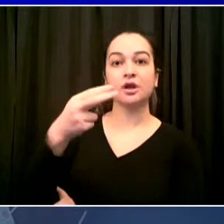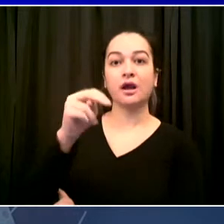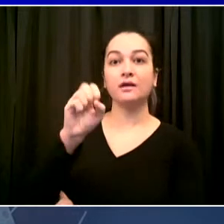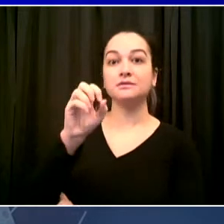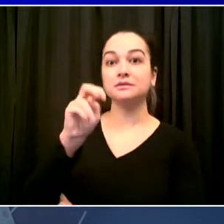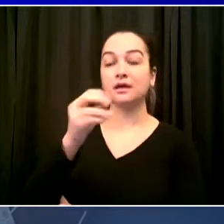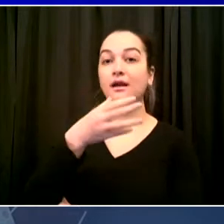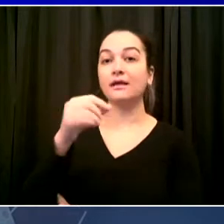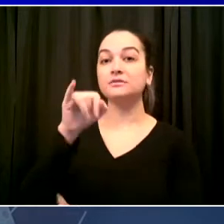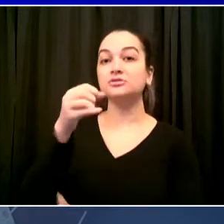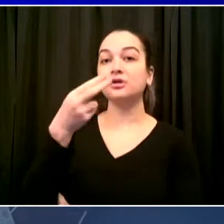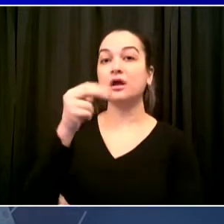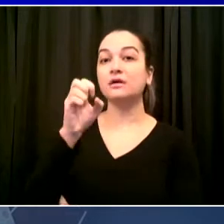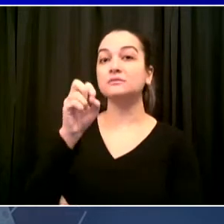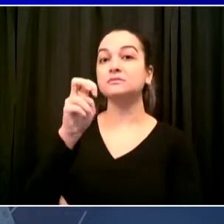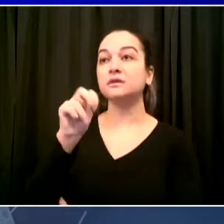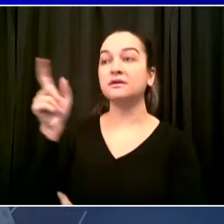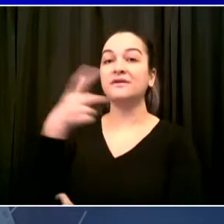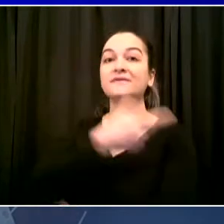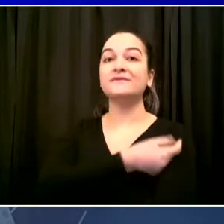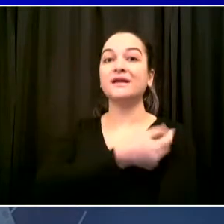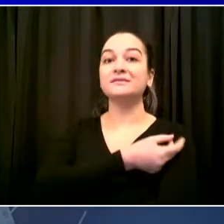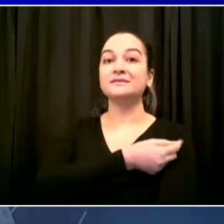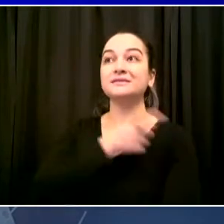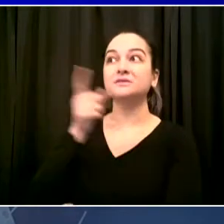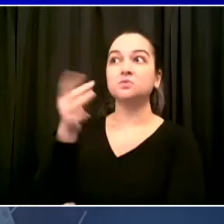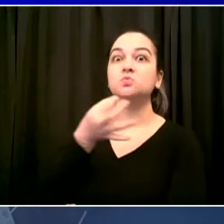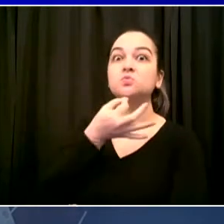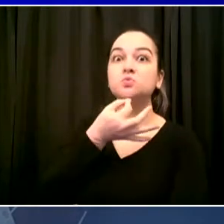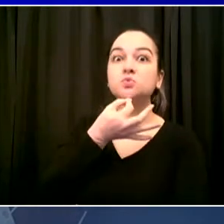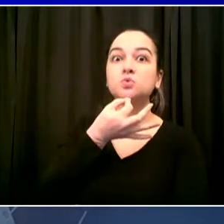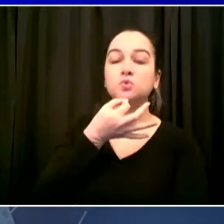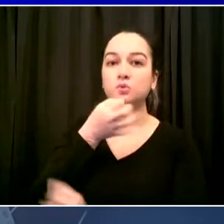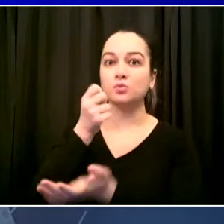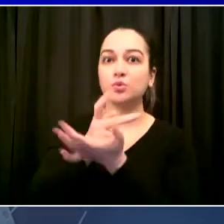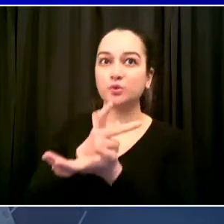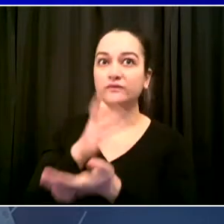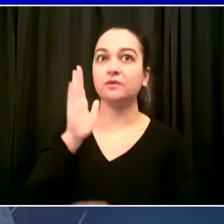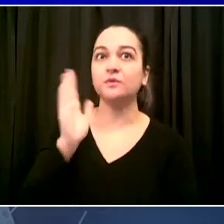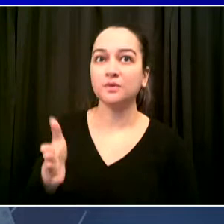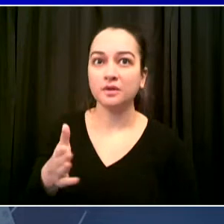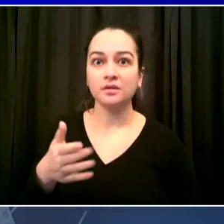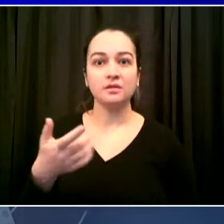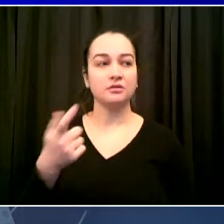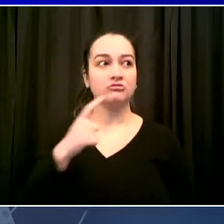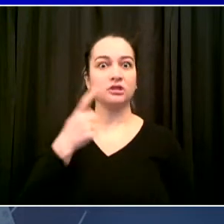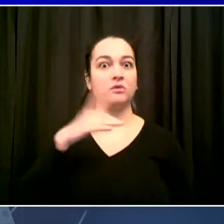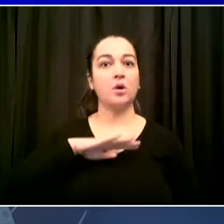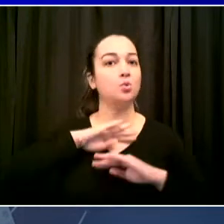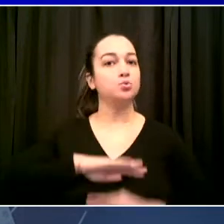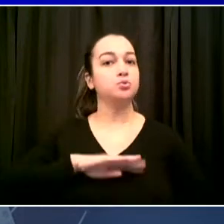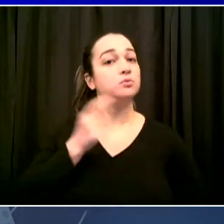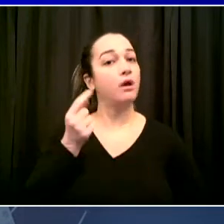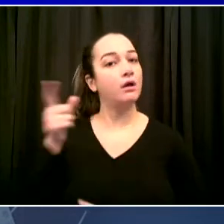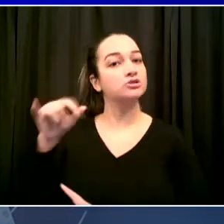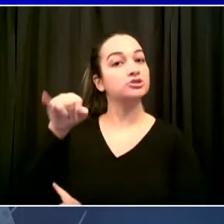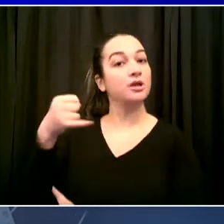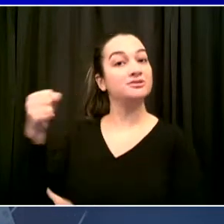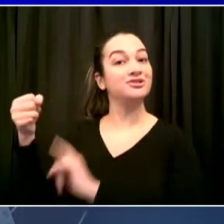JOHNSON VACCINE IS COMING, E ON DOSE, EASIER TO USE.